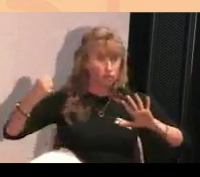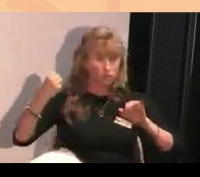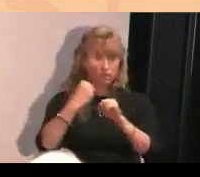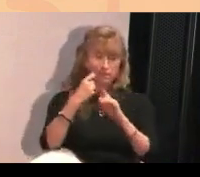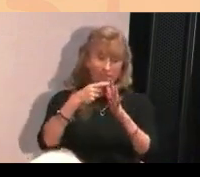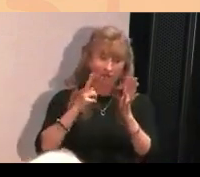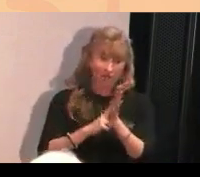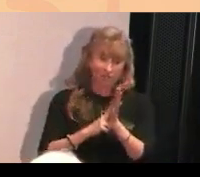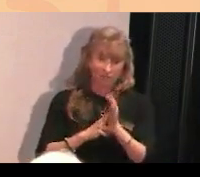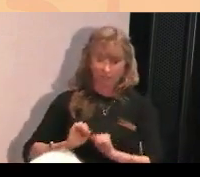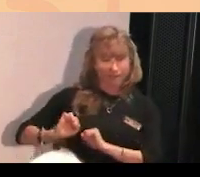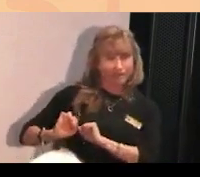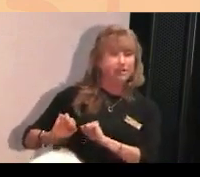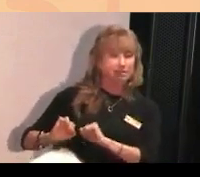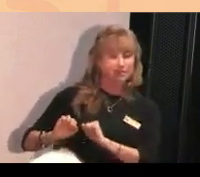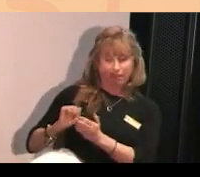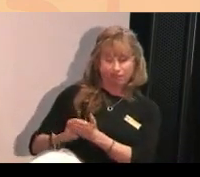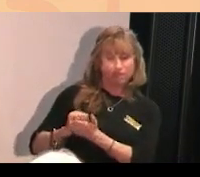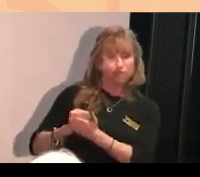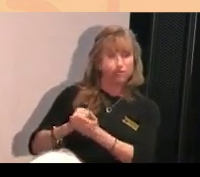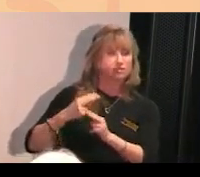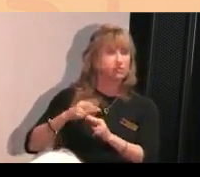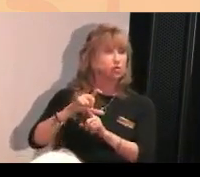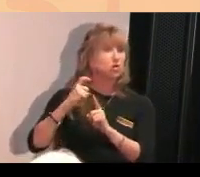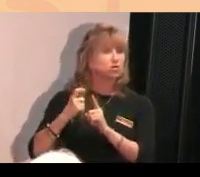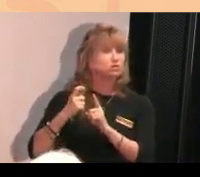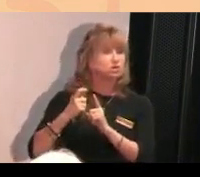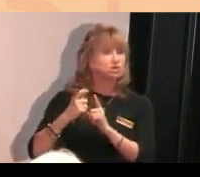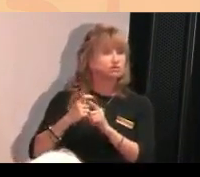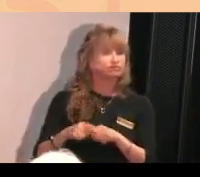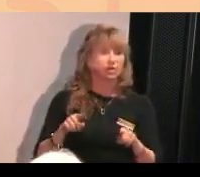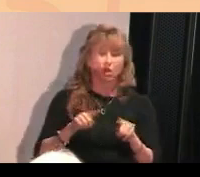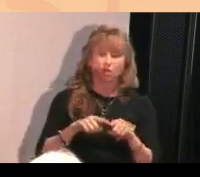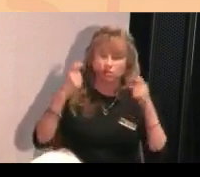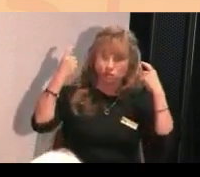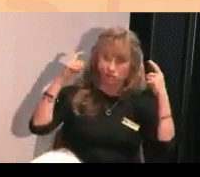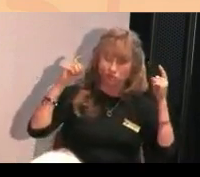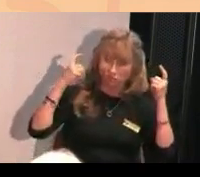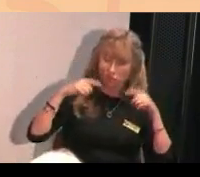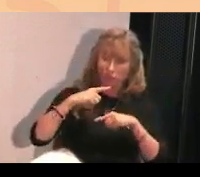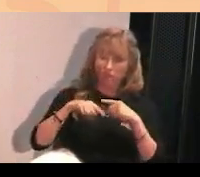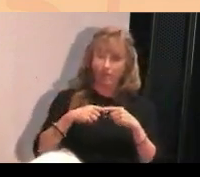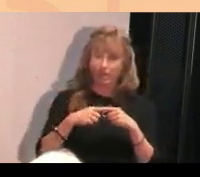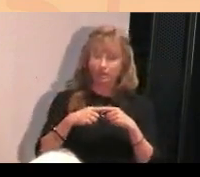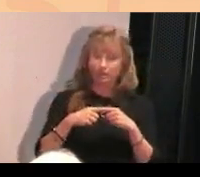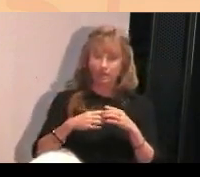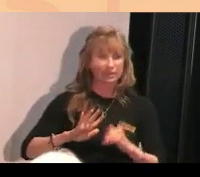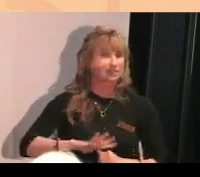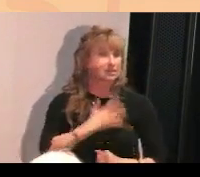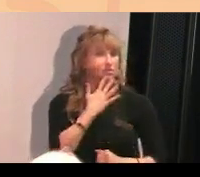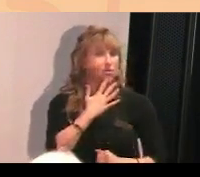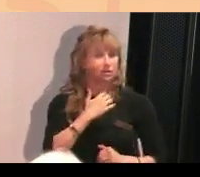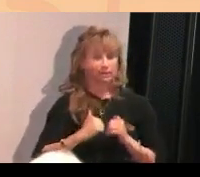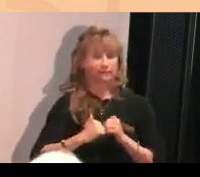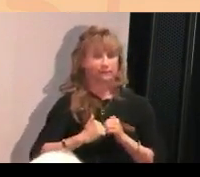to culture and concerns that it would become an inclusive and sorry an exclusive club or